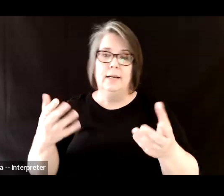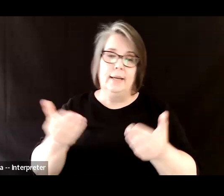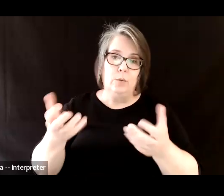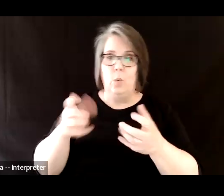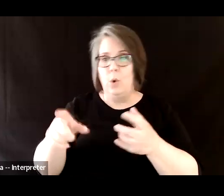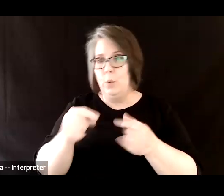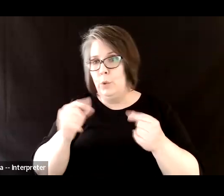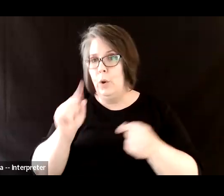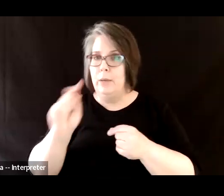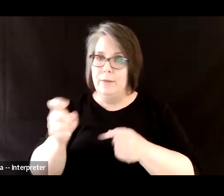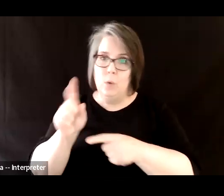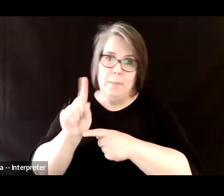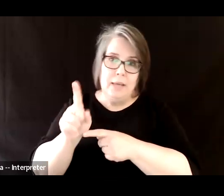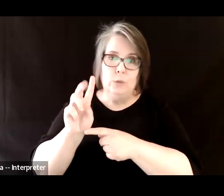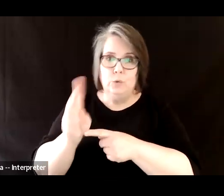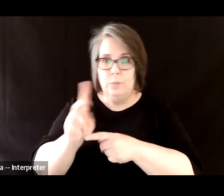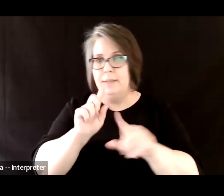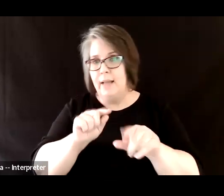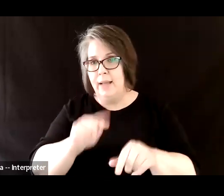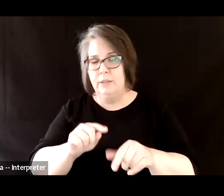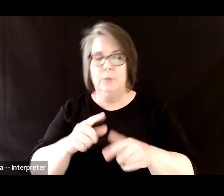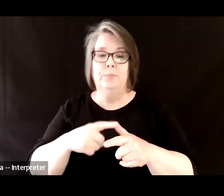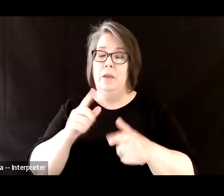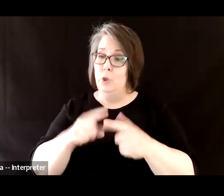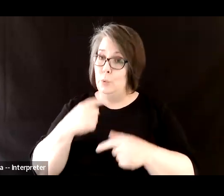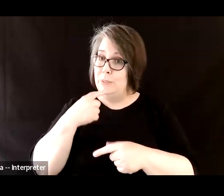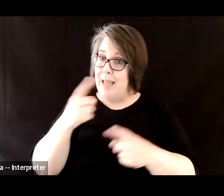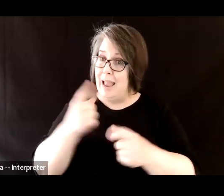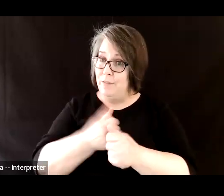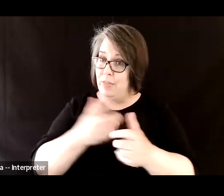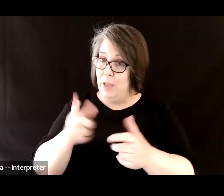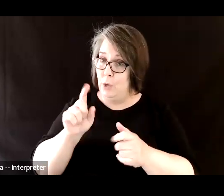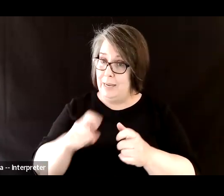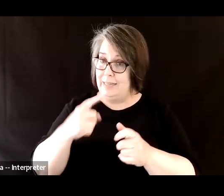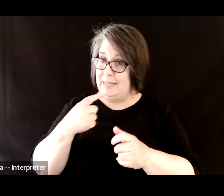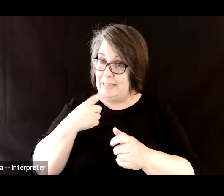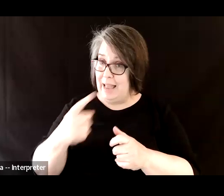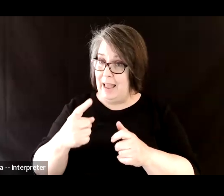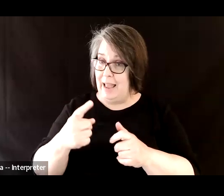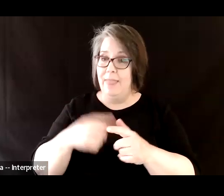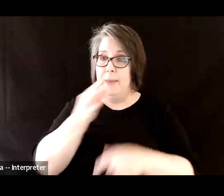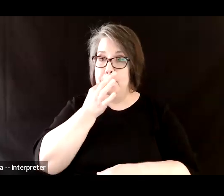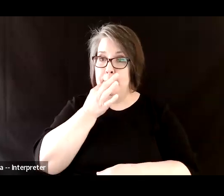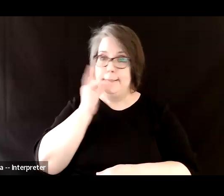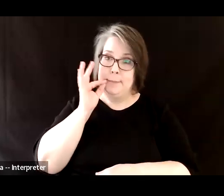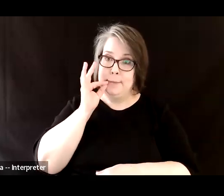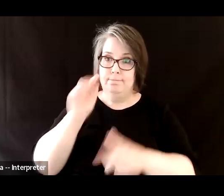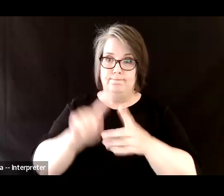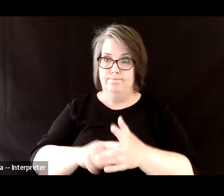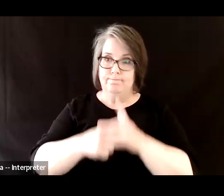minute or two to answer the questions. You say everything you need to say. And then zipped it and launch your poll.